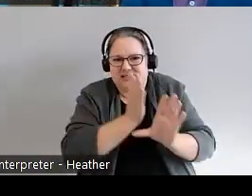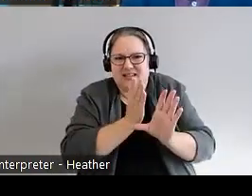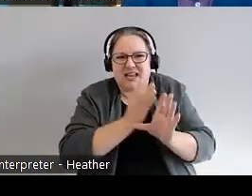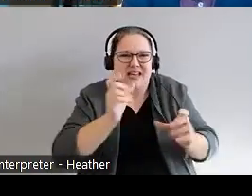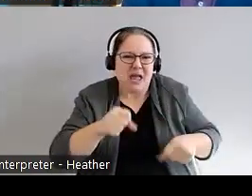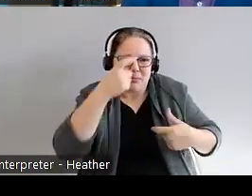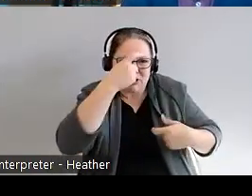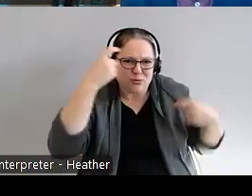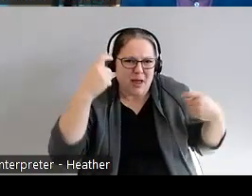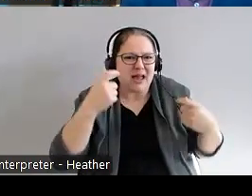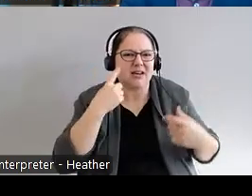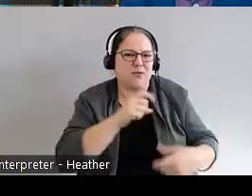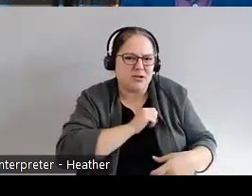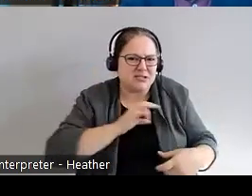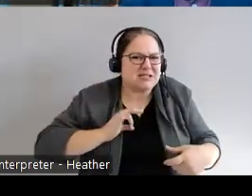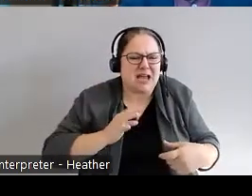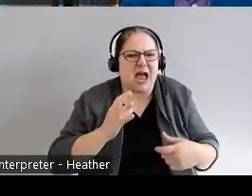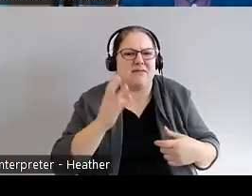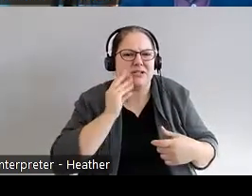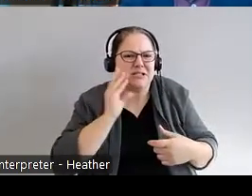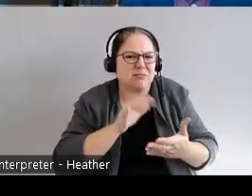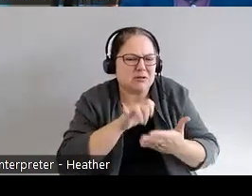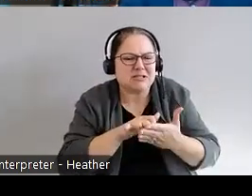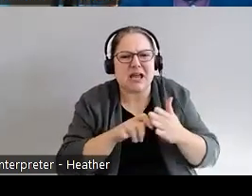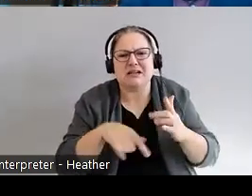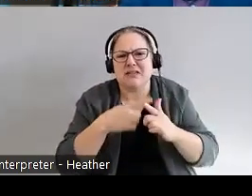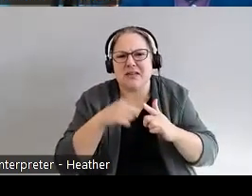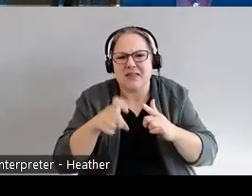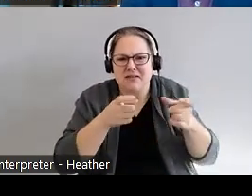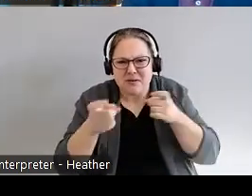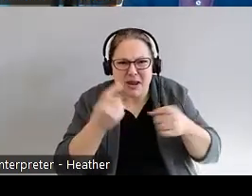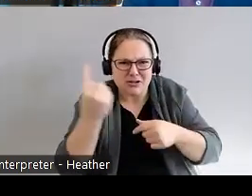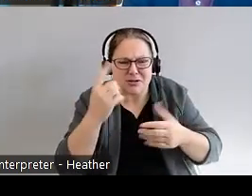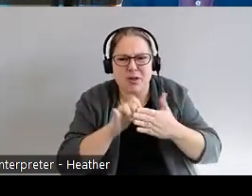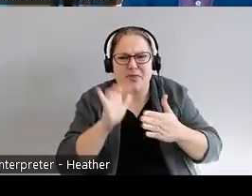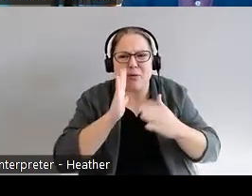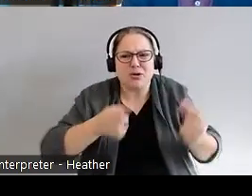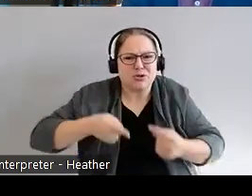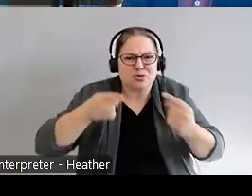for uh for staff members when they have to manage a patient who is struggling and some past uh staff